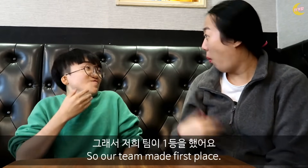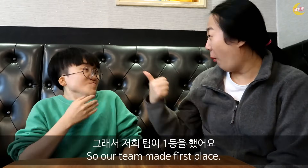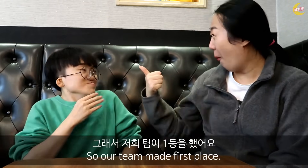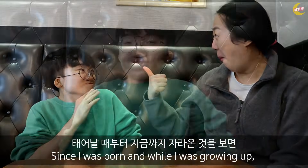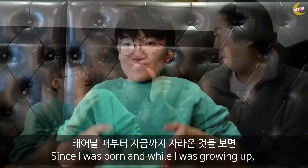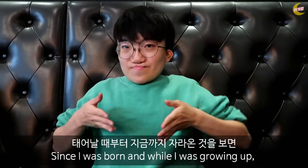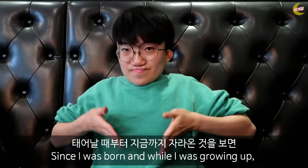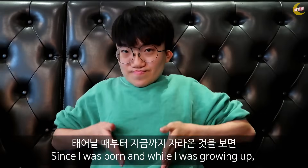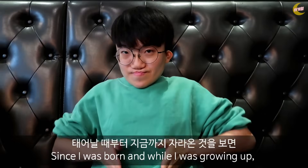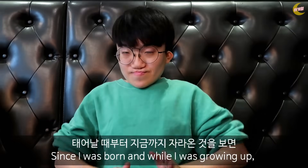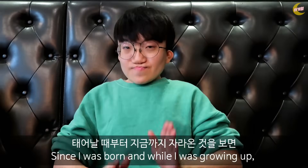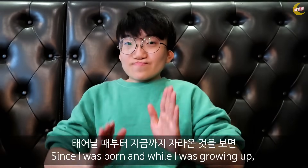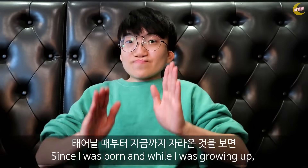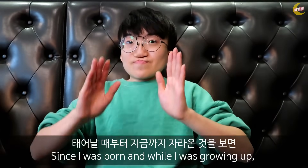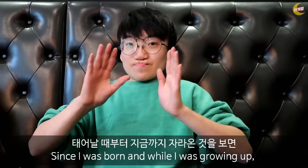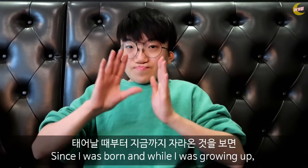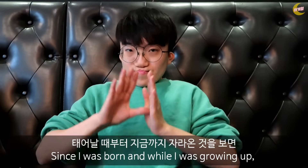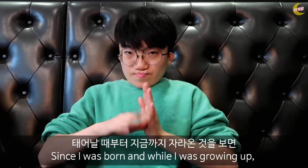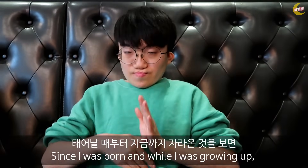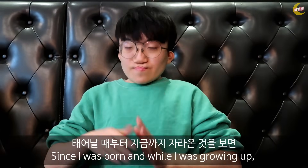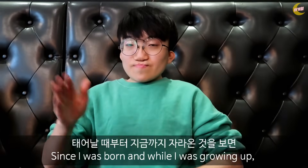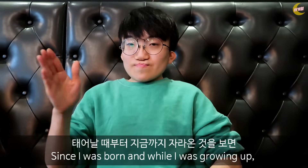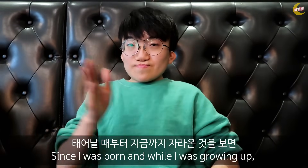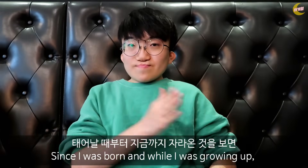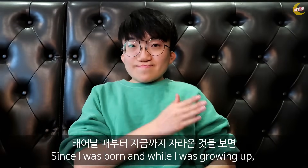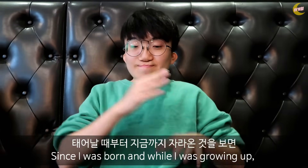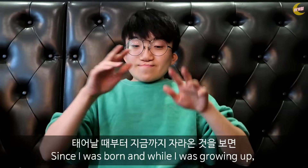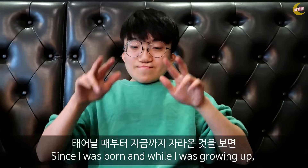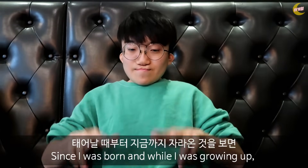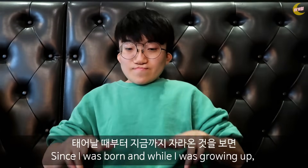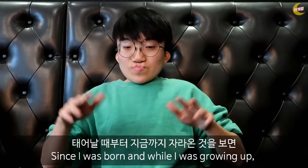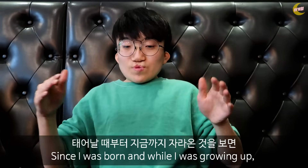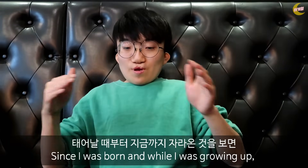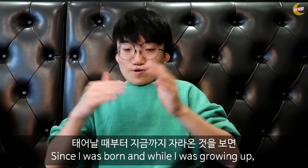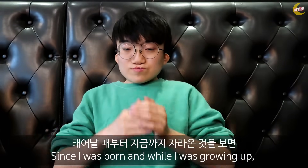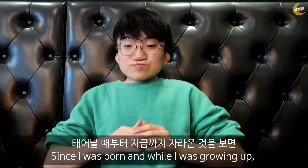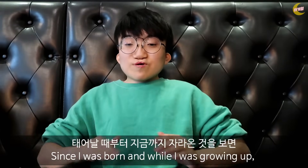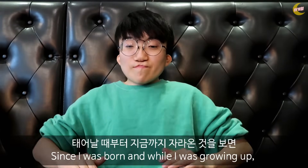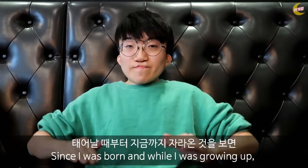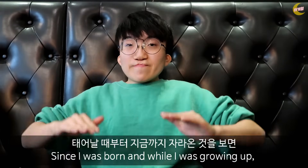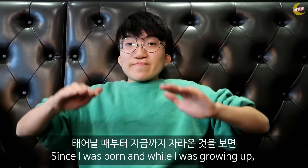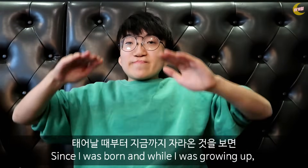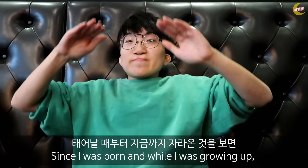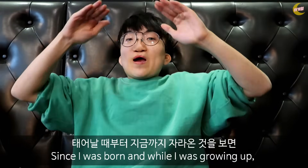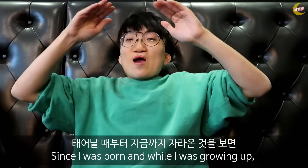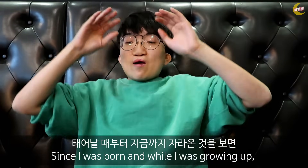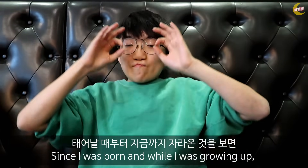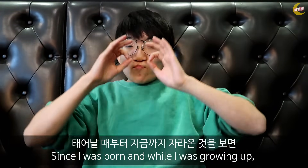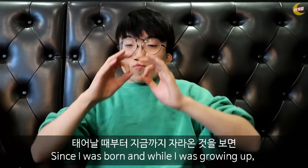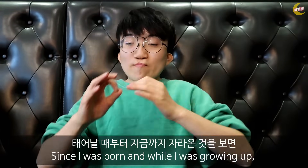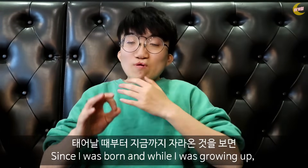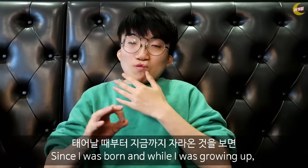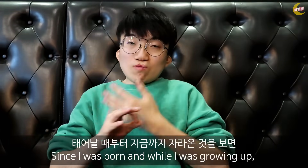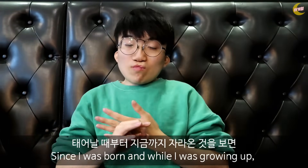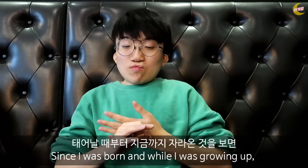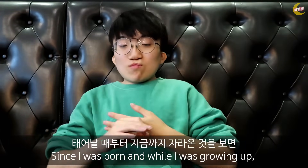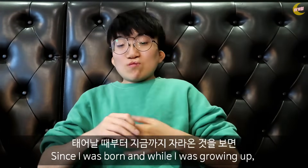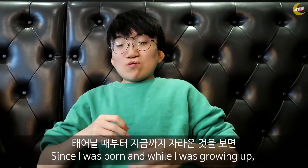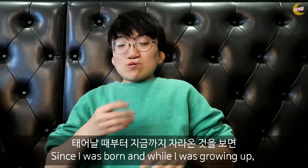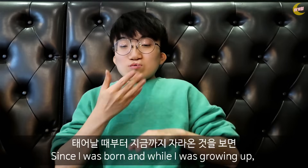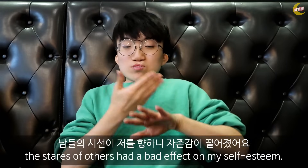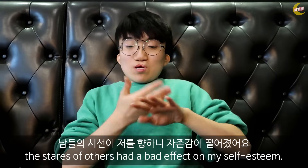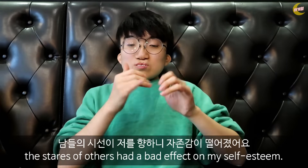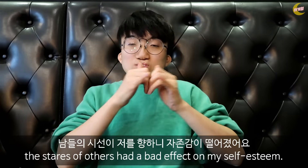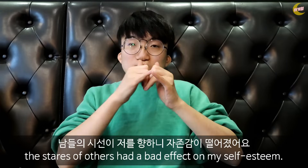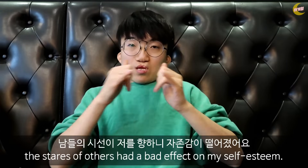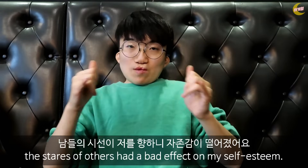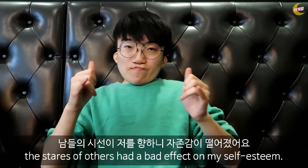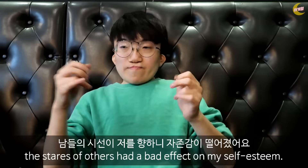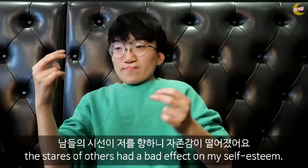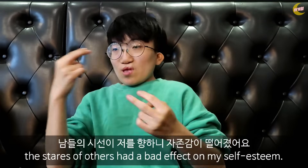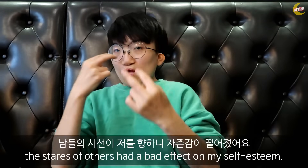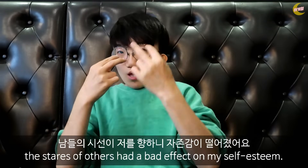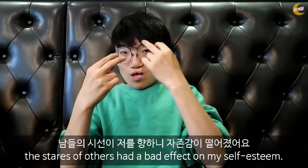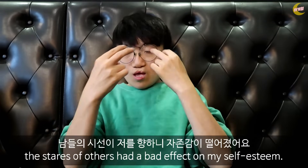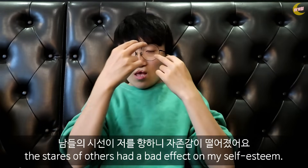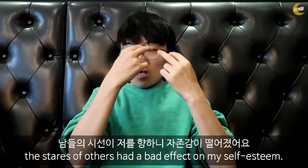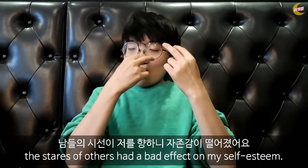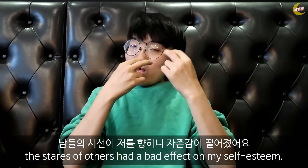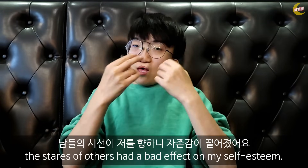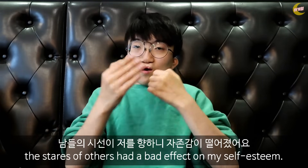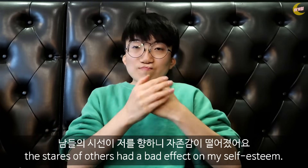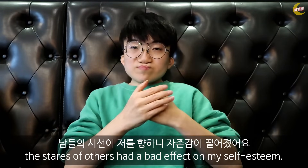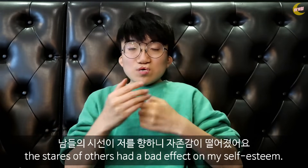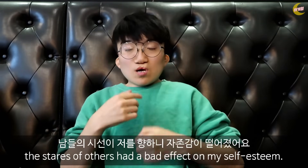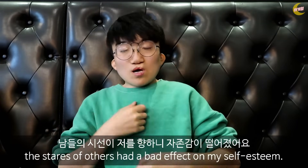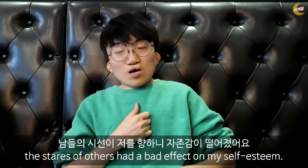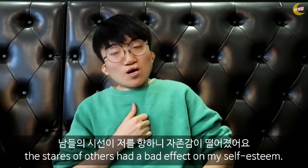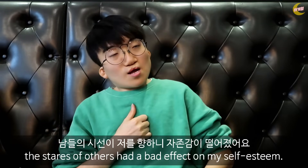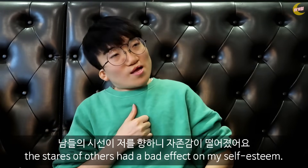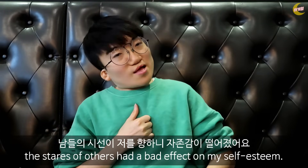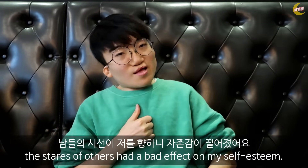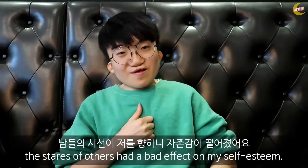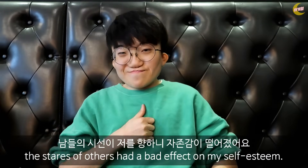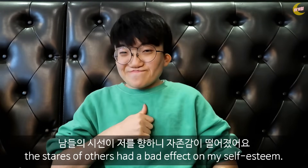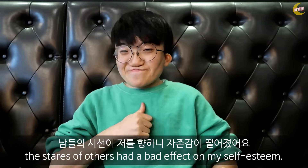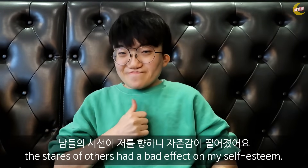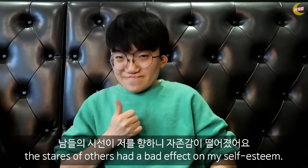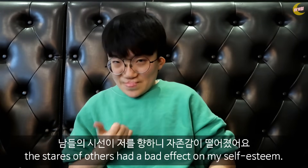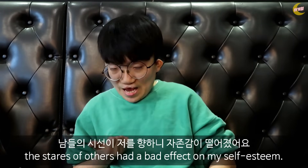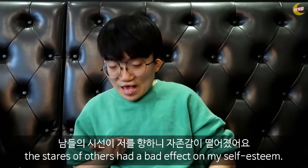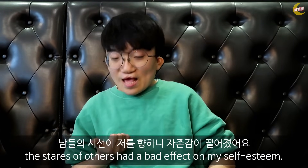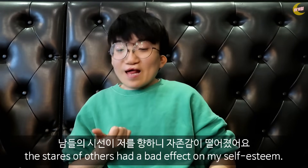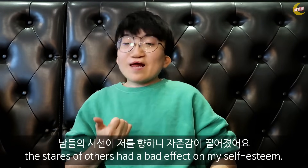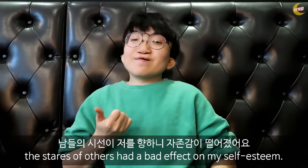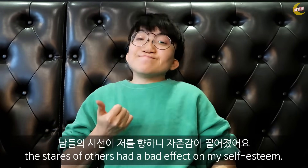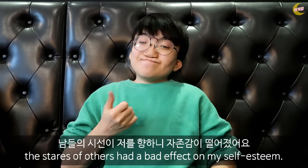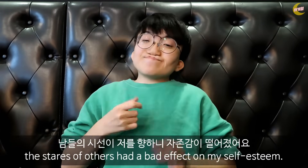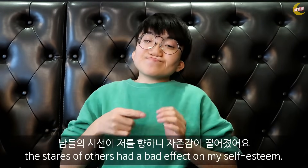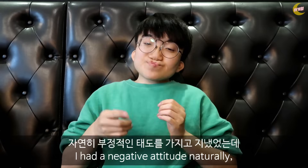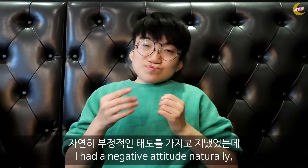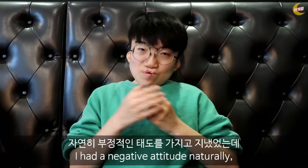Since I was born and while I was growing up, the stares of others had a bad effect on my self-esteem.